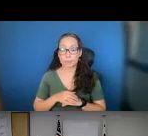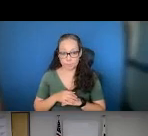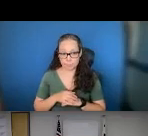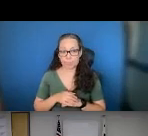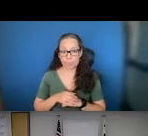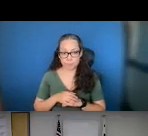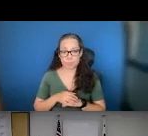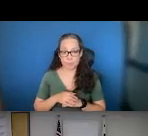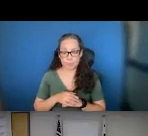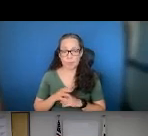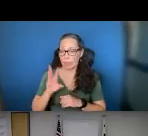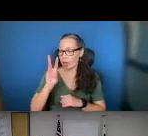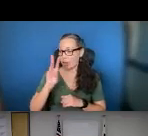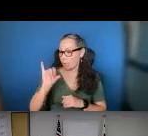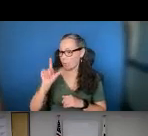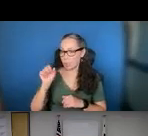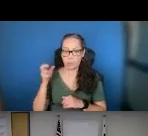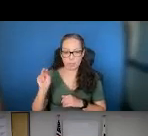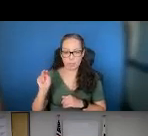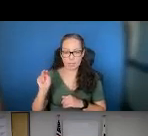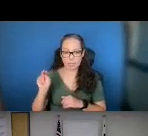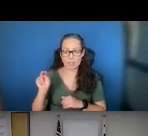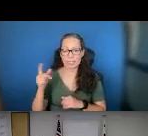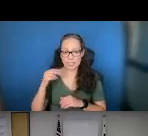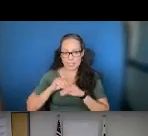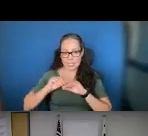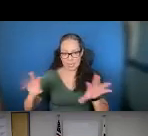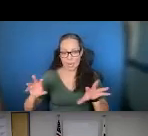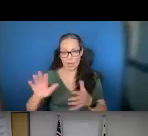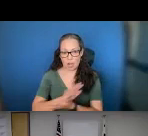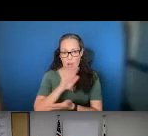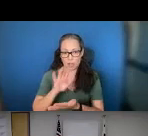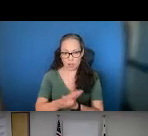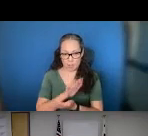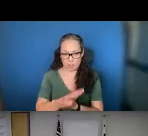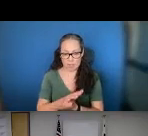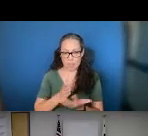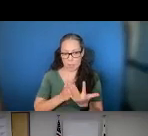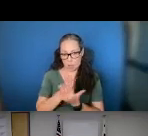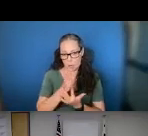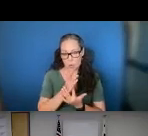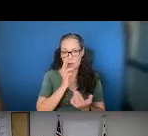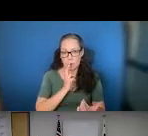or Wilson did send out a pread document that went through the the recommendations and a level down